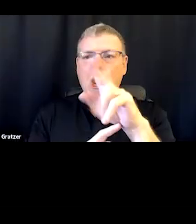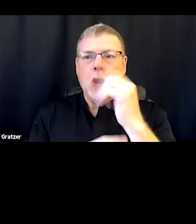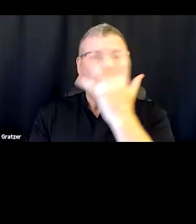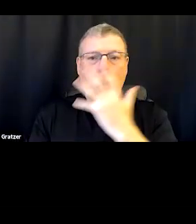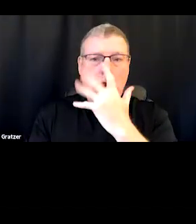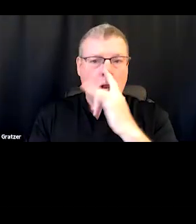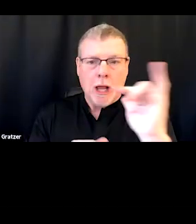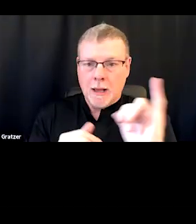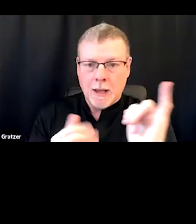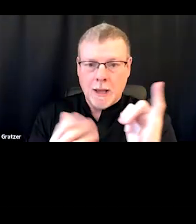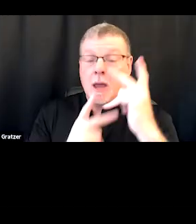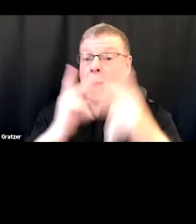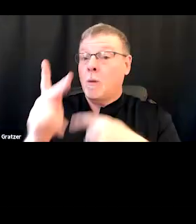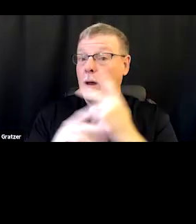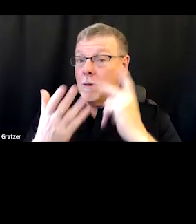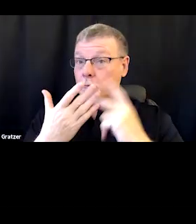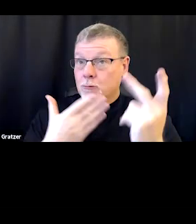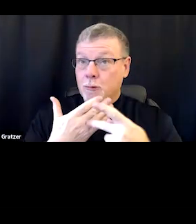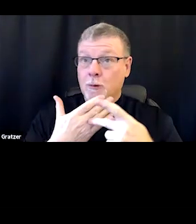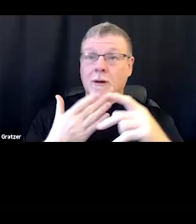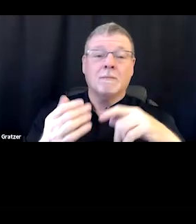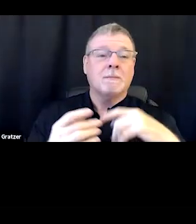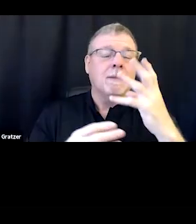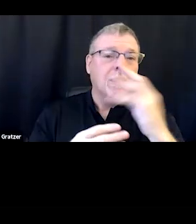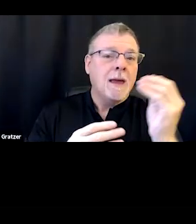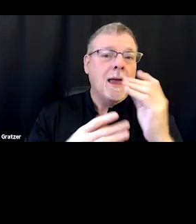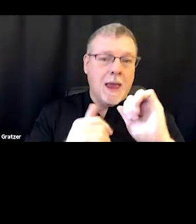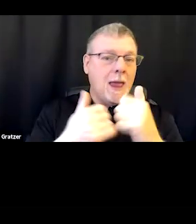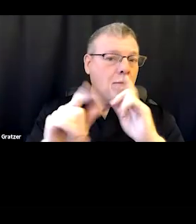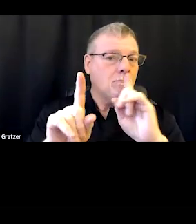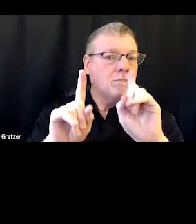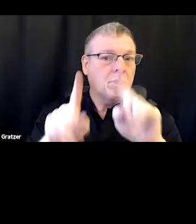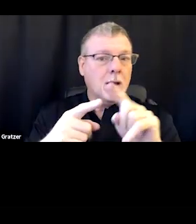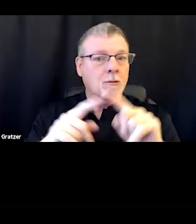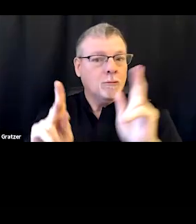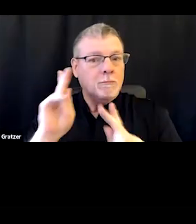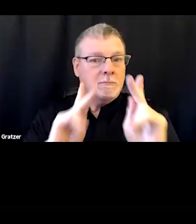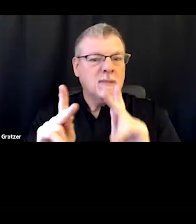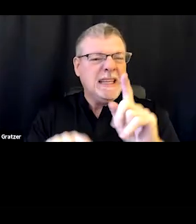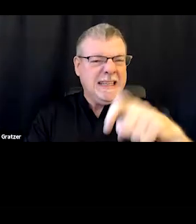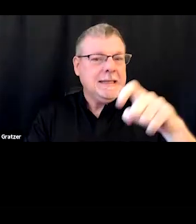what types of programs it would encompass and how we would respond to folks in need in the community.